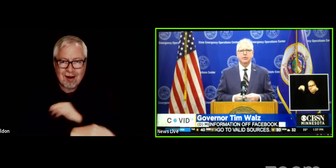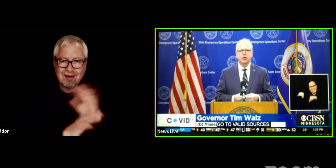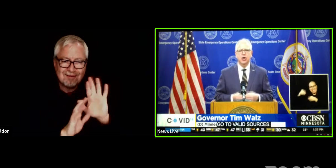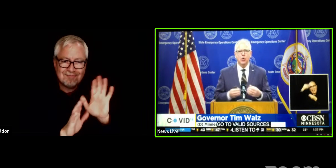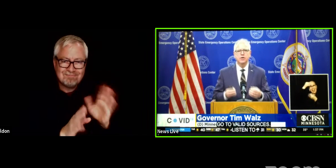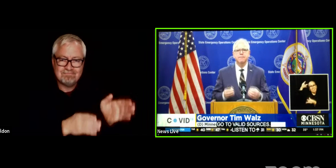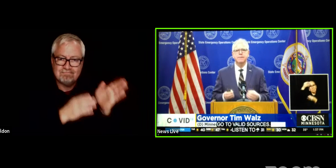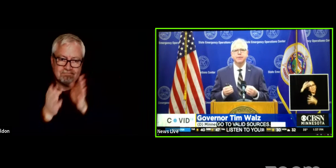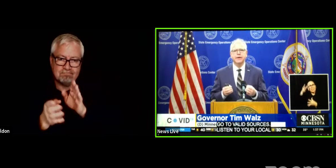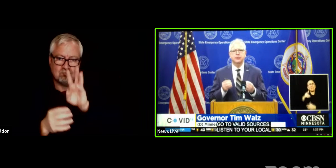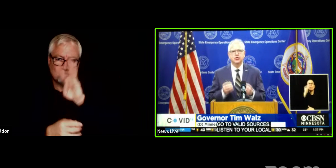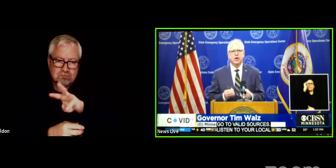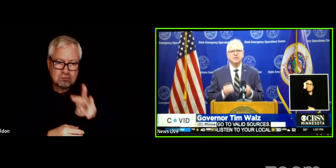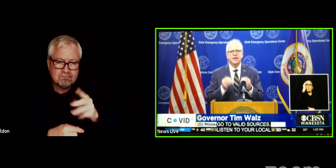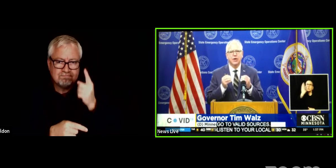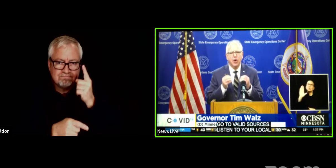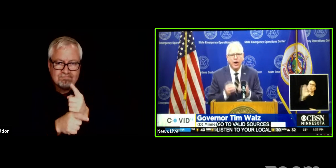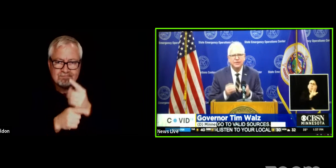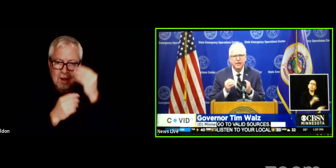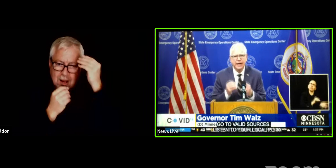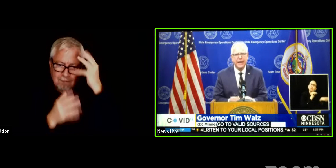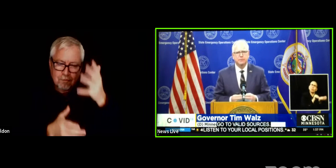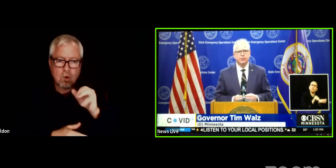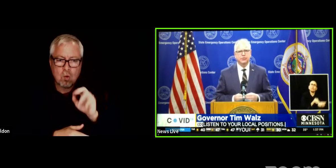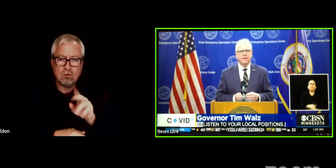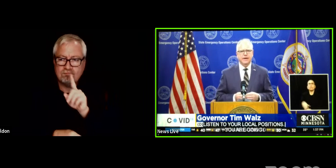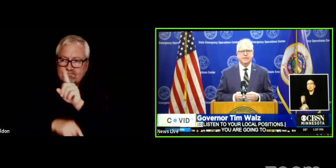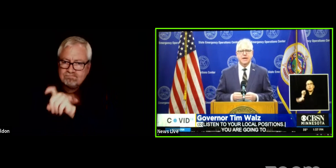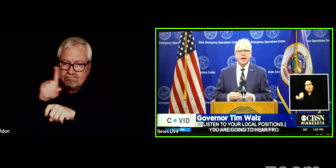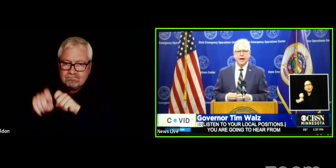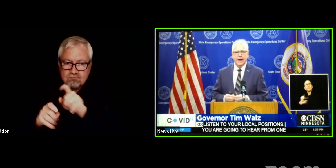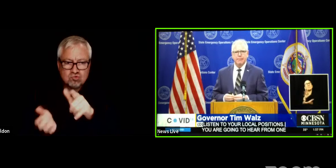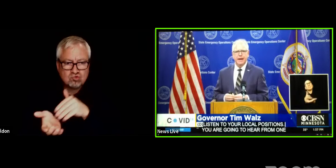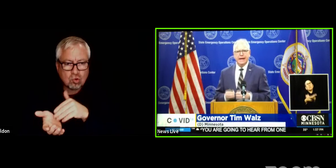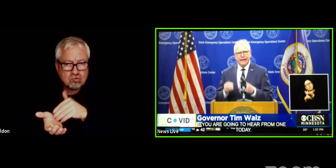GO TO THE PEOPLE THAT ARE ACTUALLY EXPERTS IN THIS AND